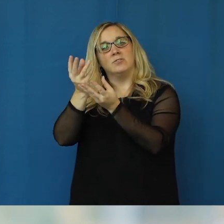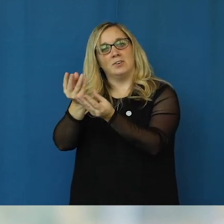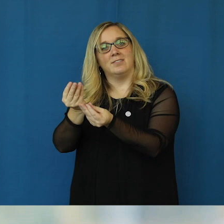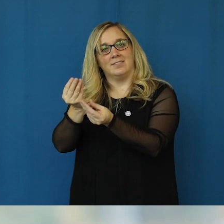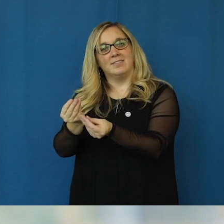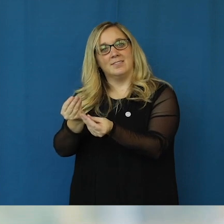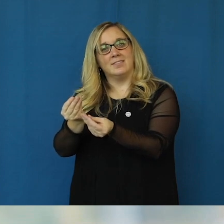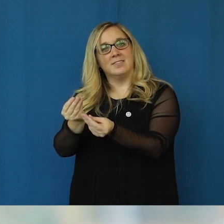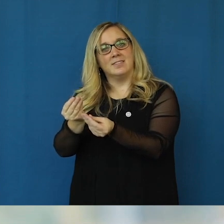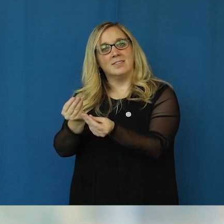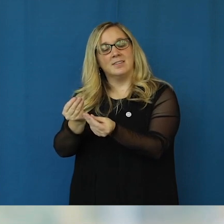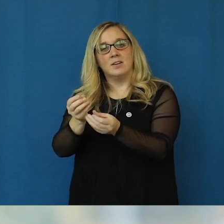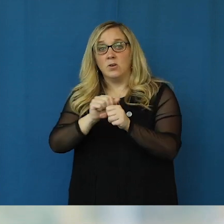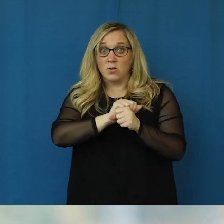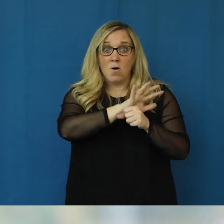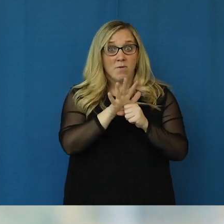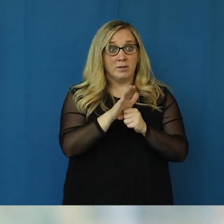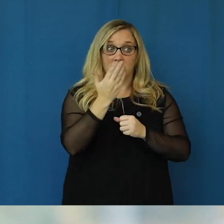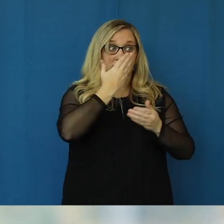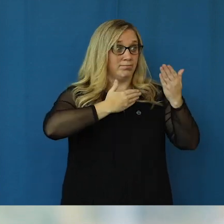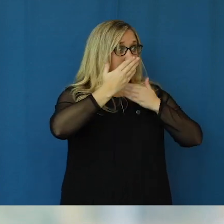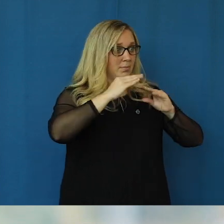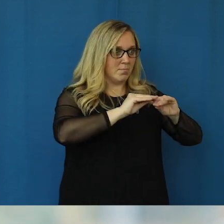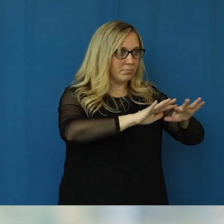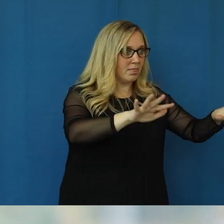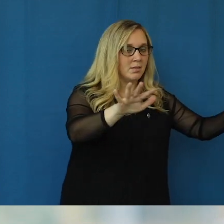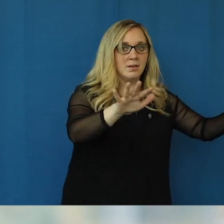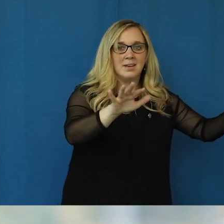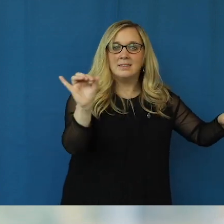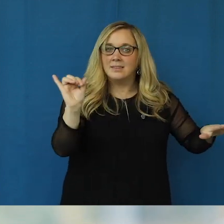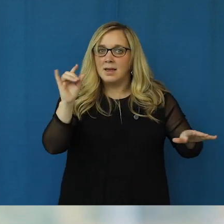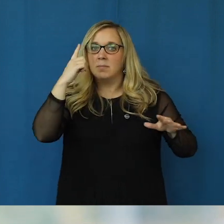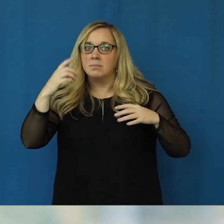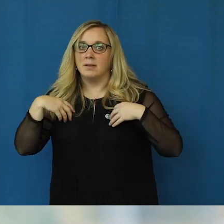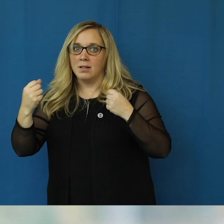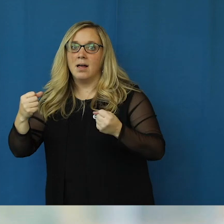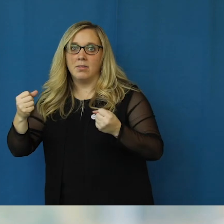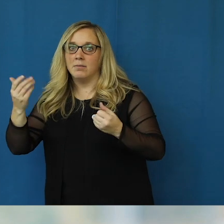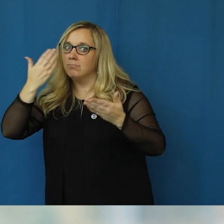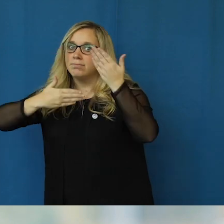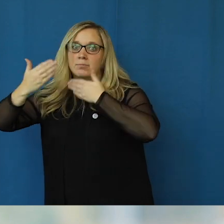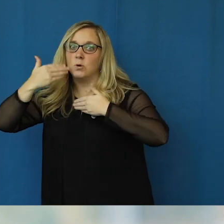Just like COVID-19, an invisible virus, mental health is also invisible. We will never see all